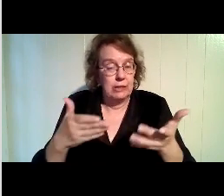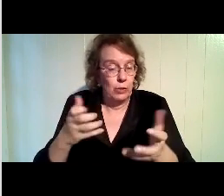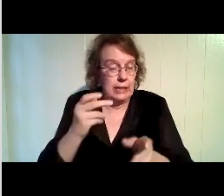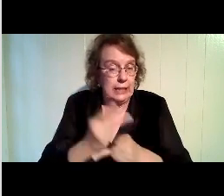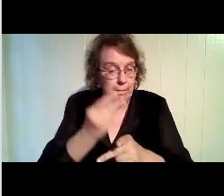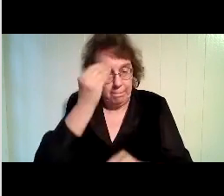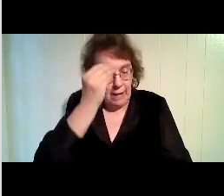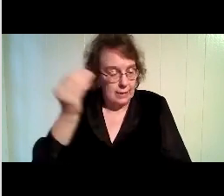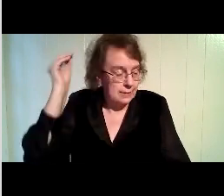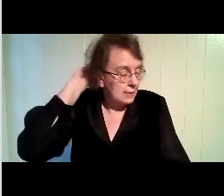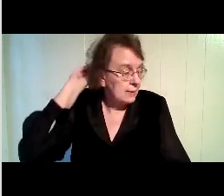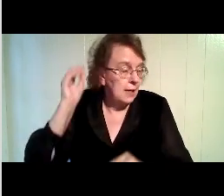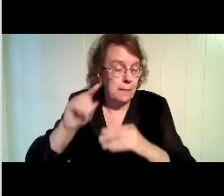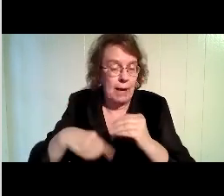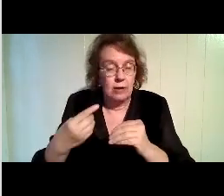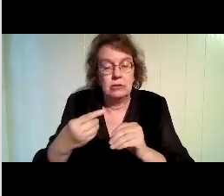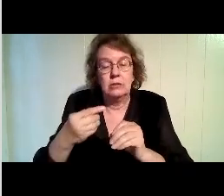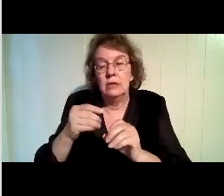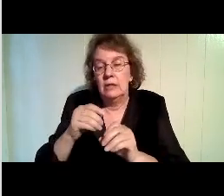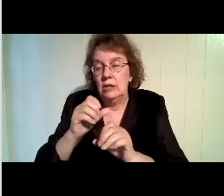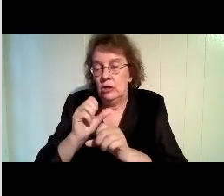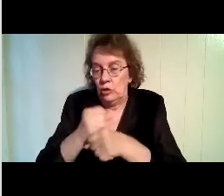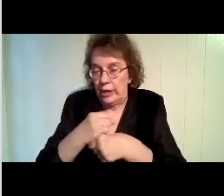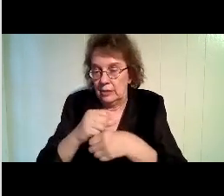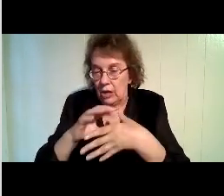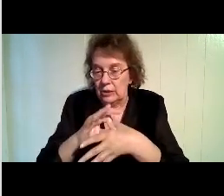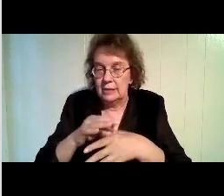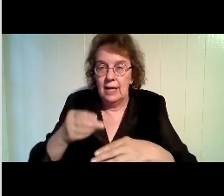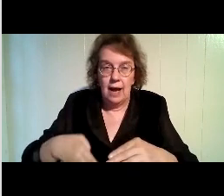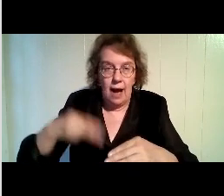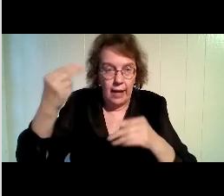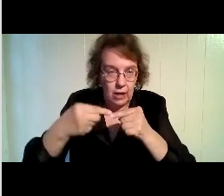creating content. High contrast text. Readable fonts using